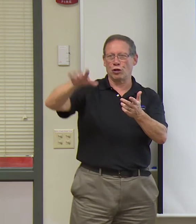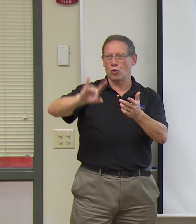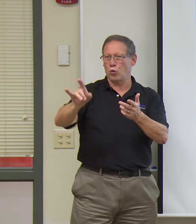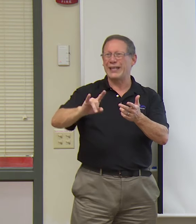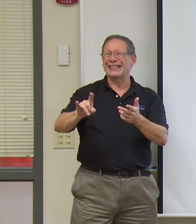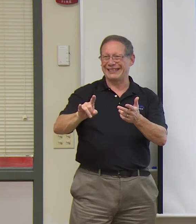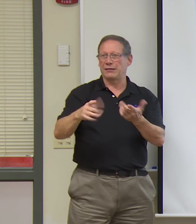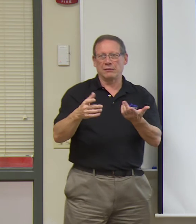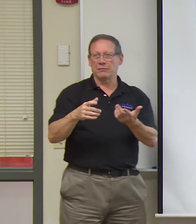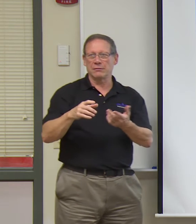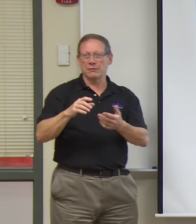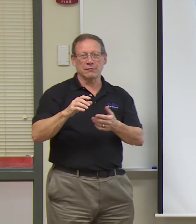you could really just...